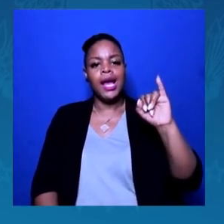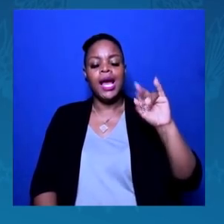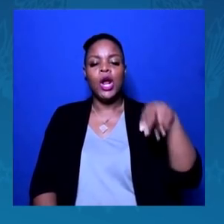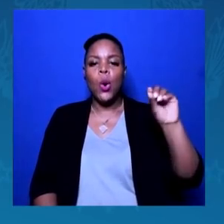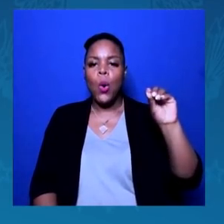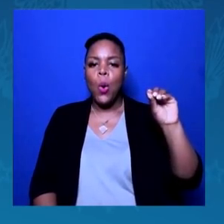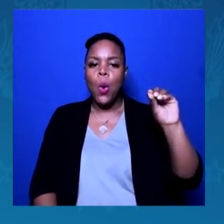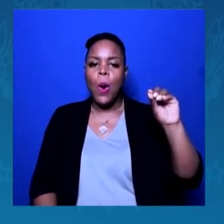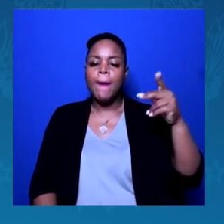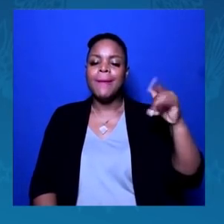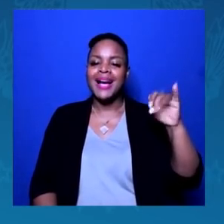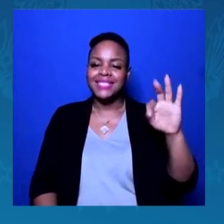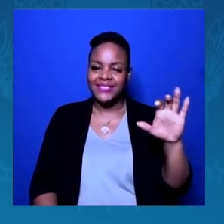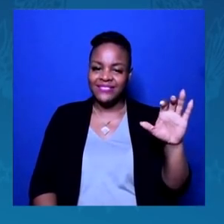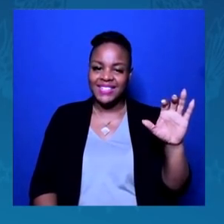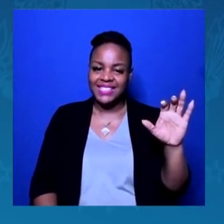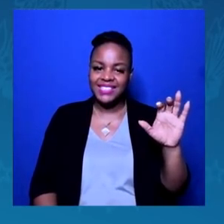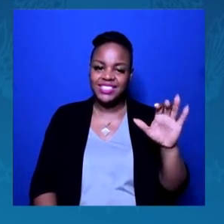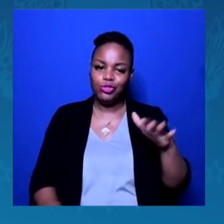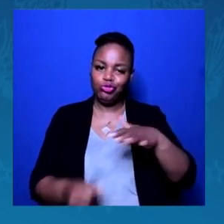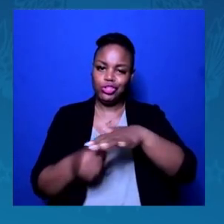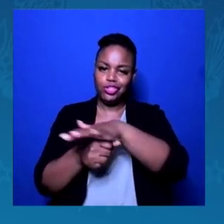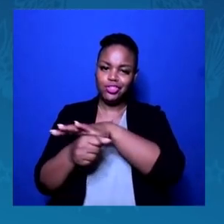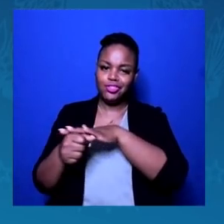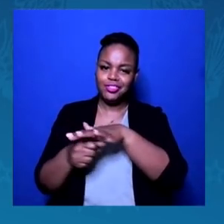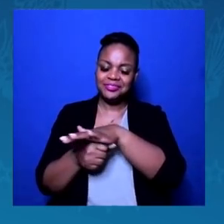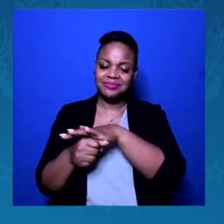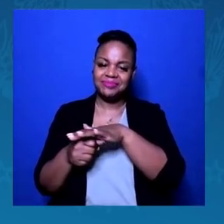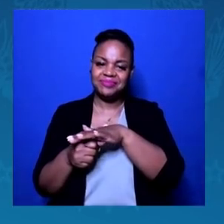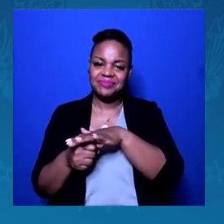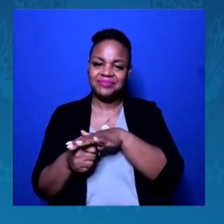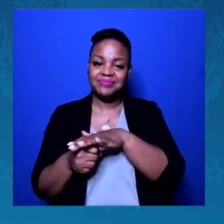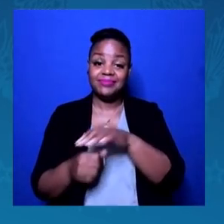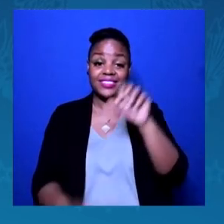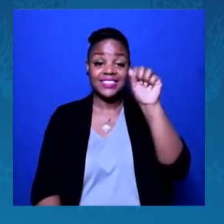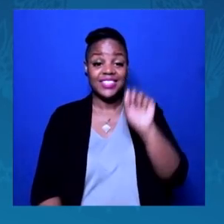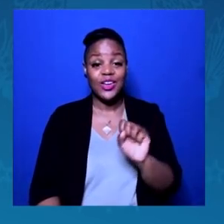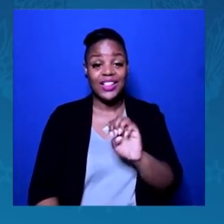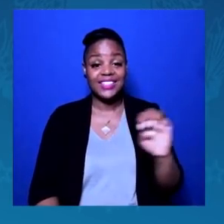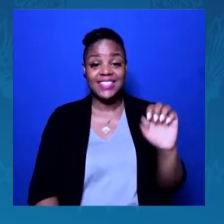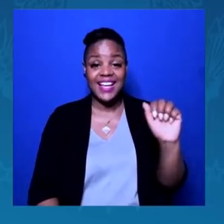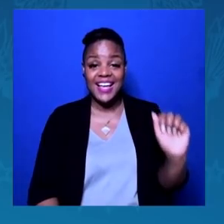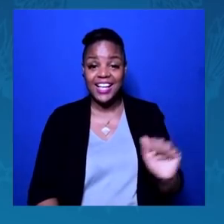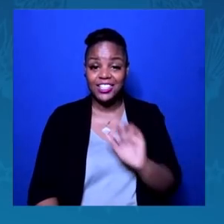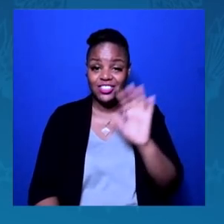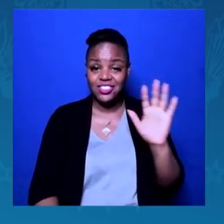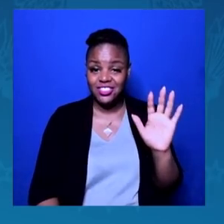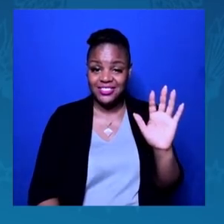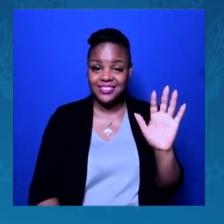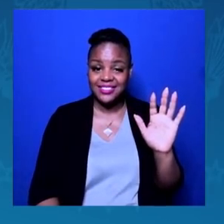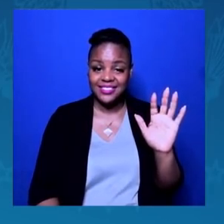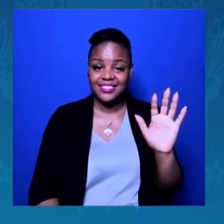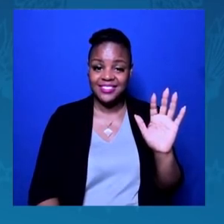and that the country of Vietnam holds a particular importance and significance to the United States,